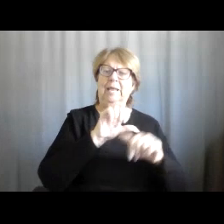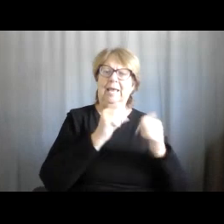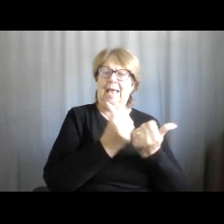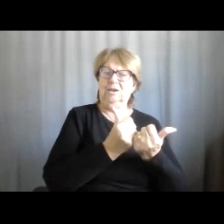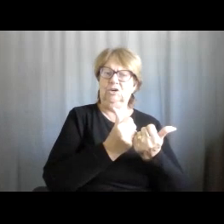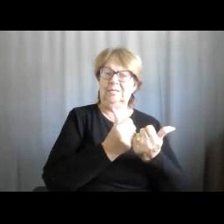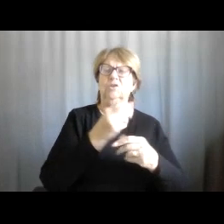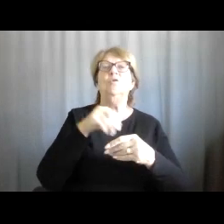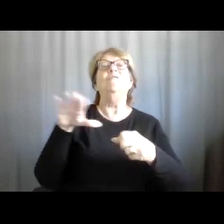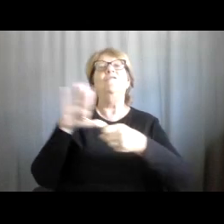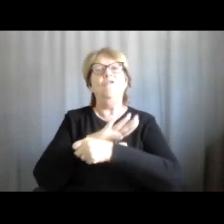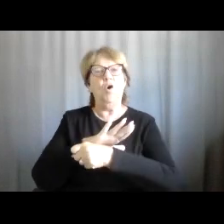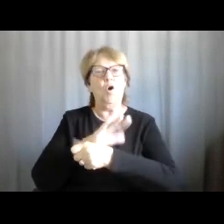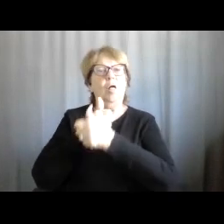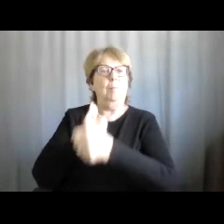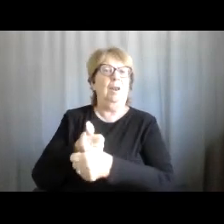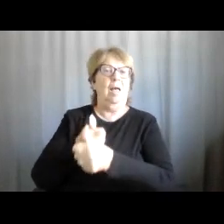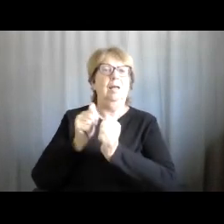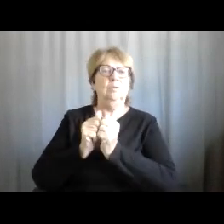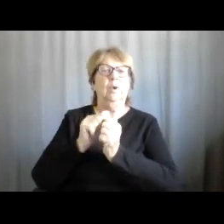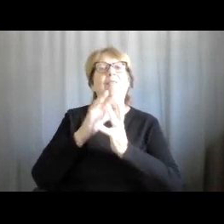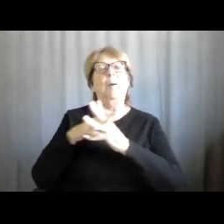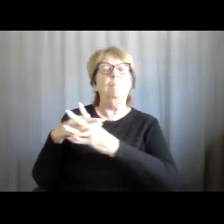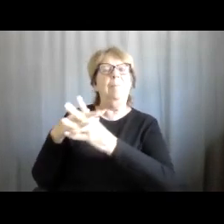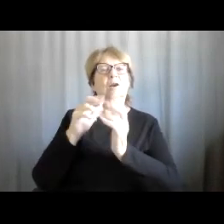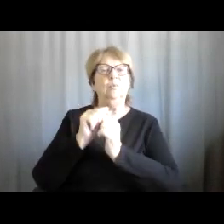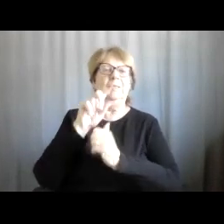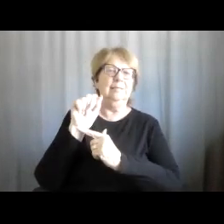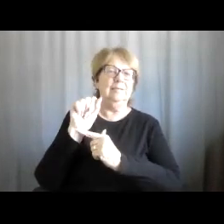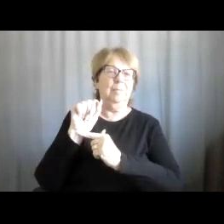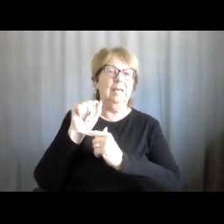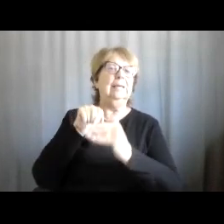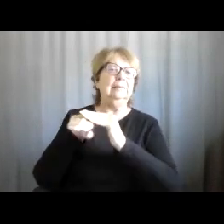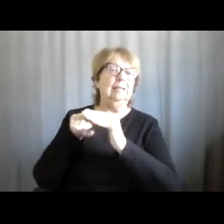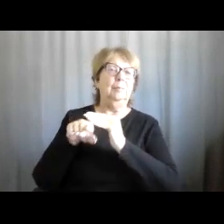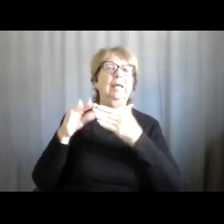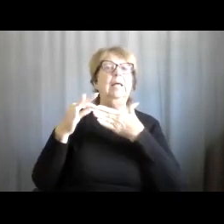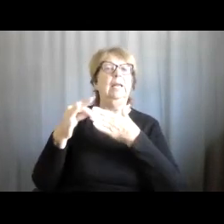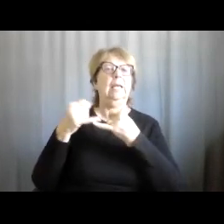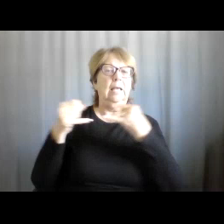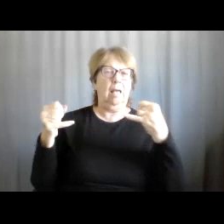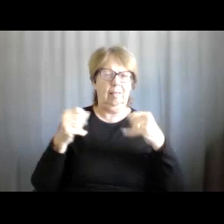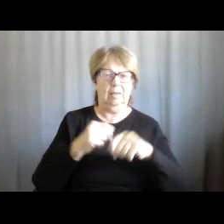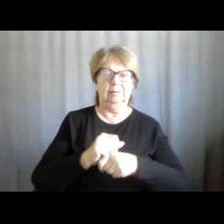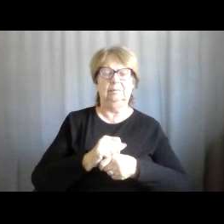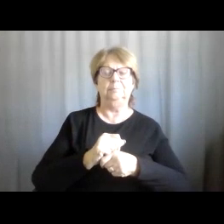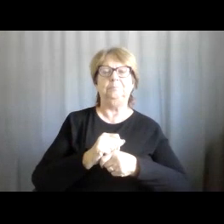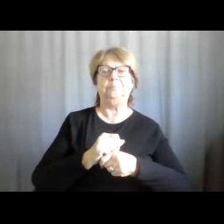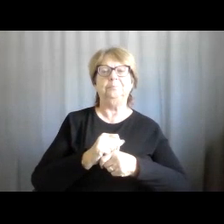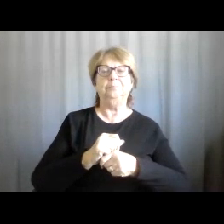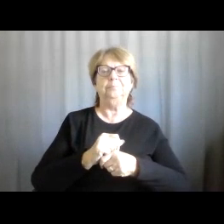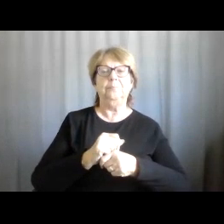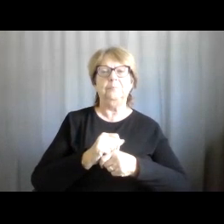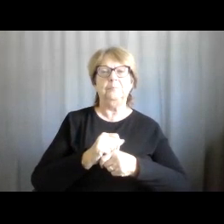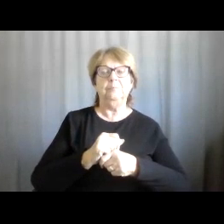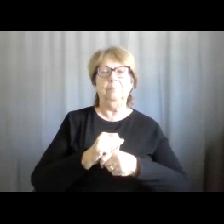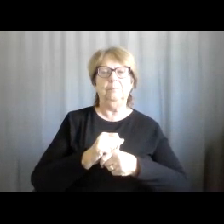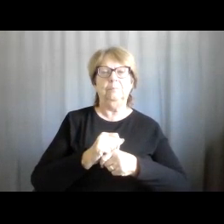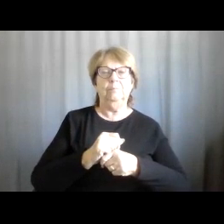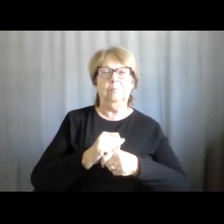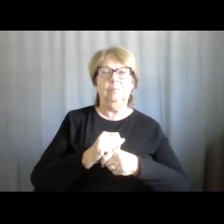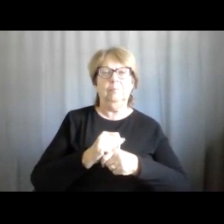compliance with the Americans with Disability Accessibility Guidelines.